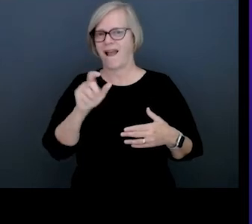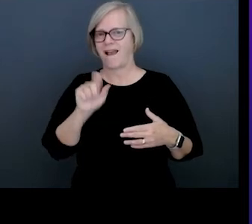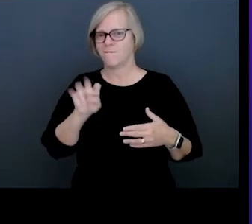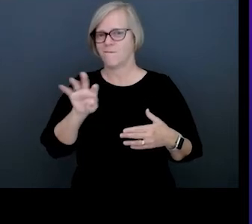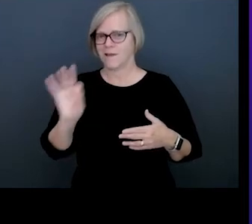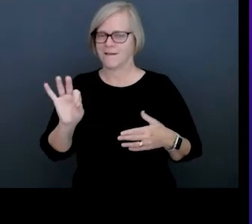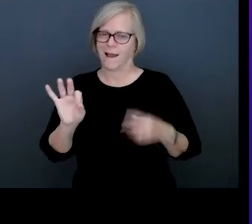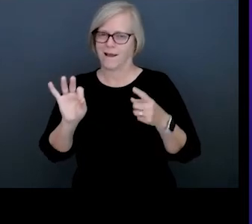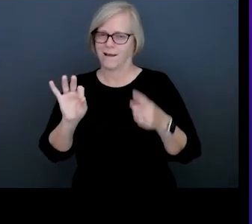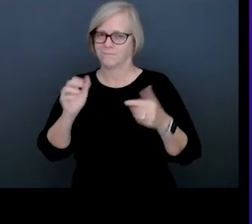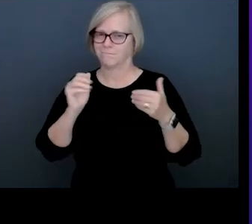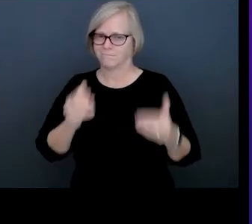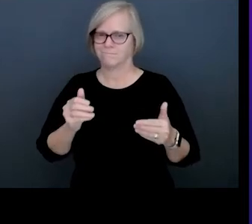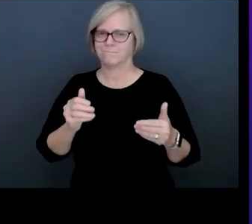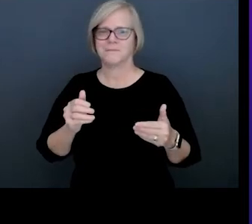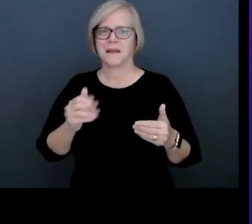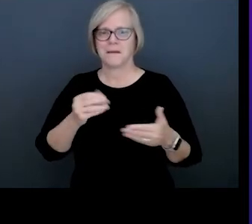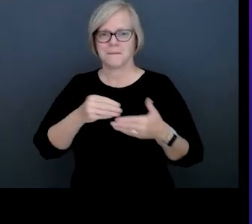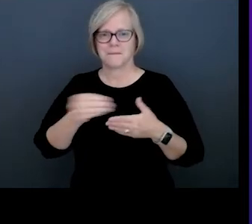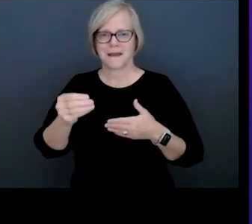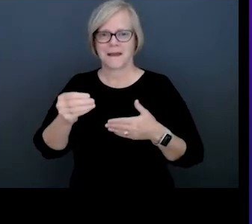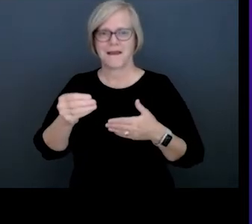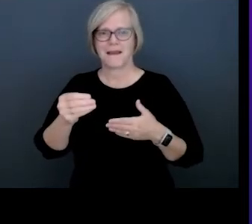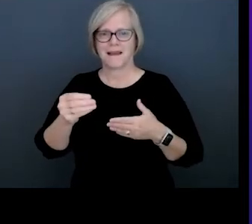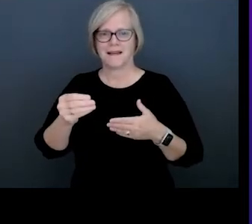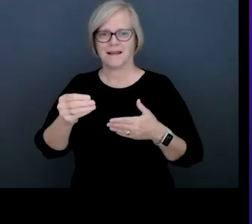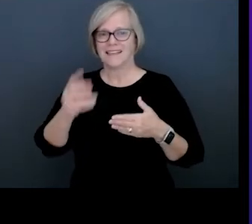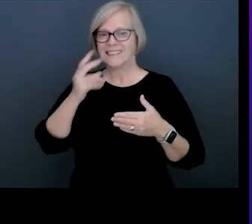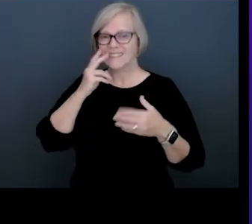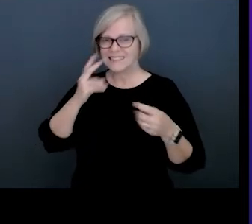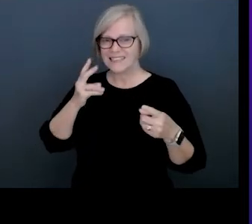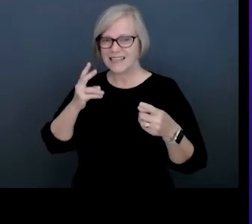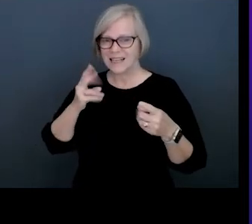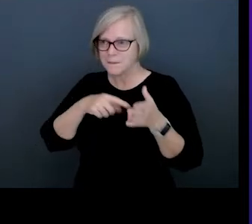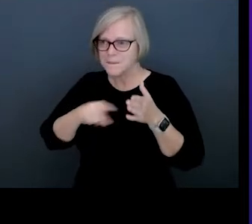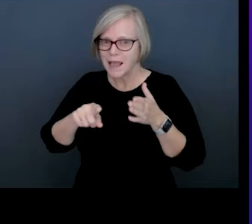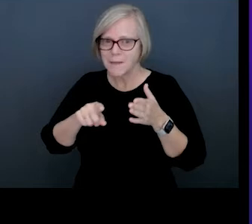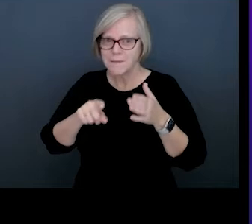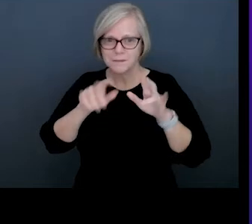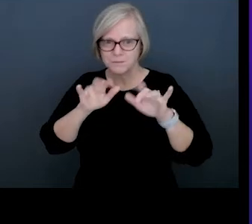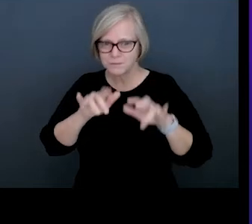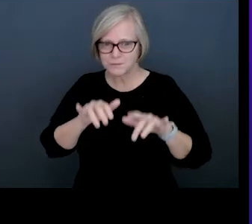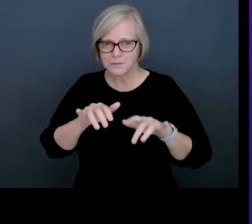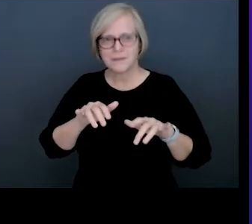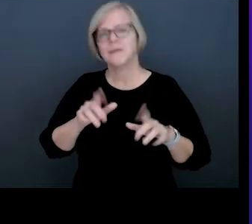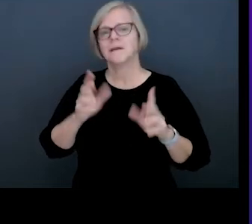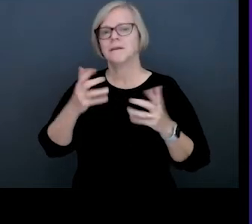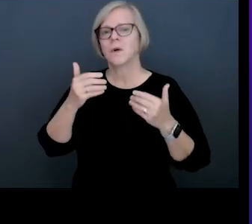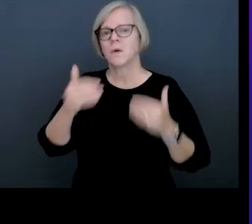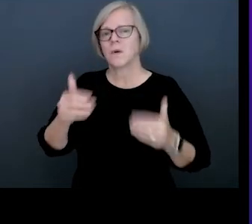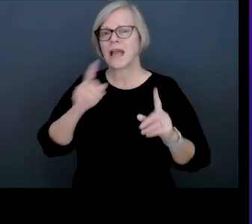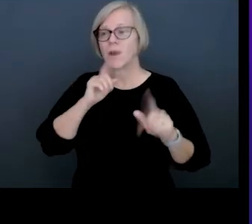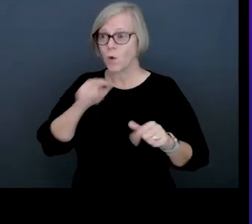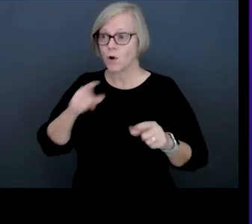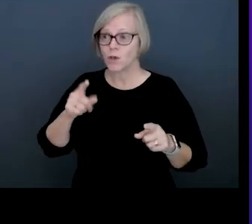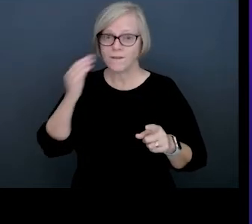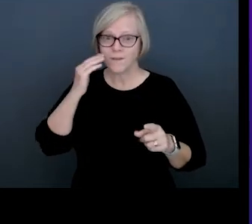I'm gonna click on Buy Me here and can see the payment flow show up. And let's go in and order that. If you're familiar with Stripe,